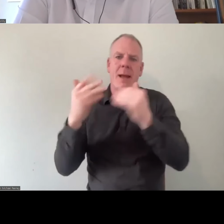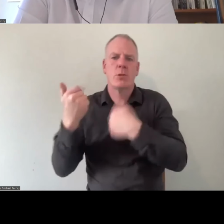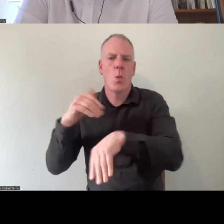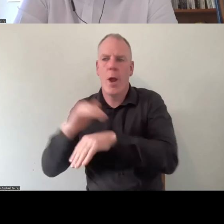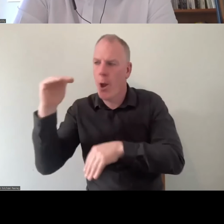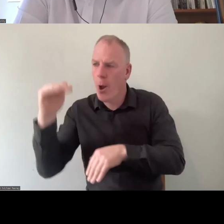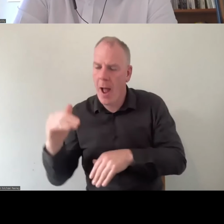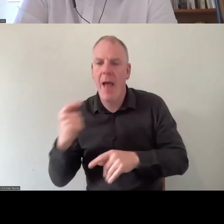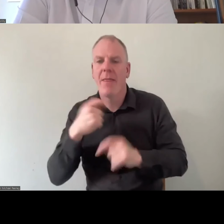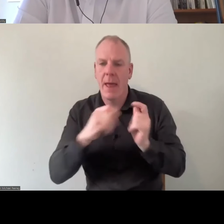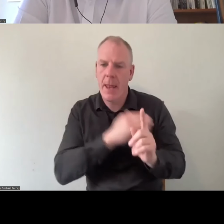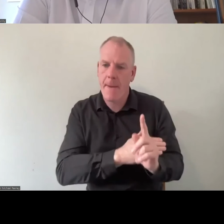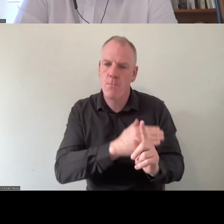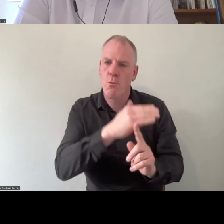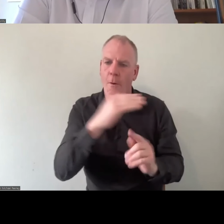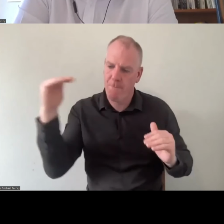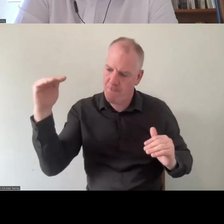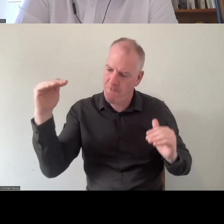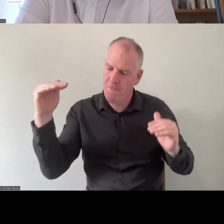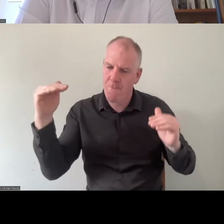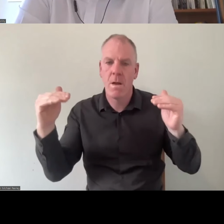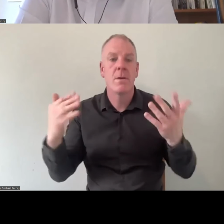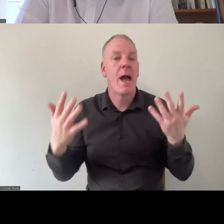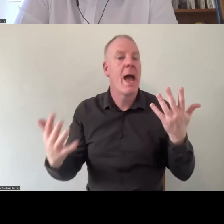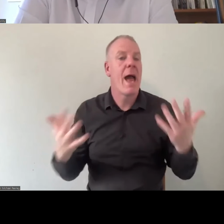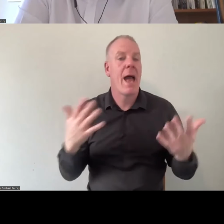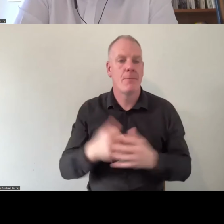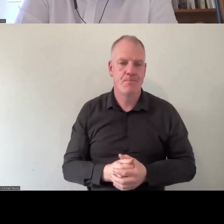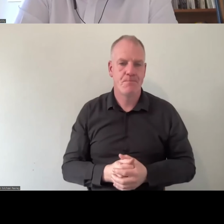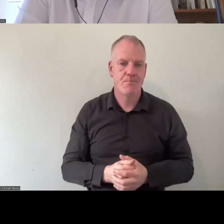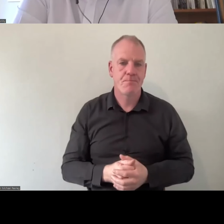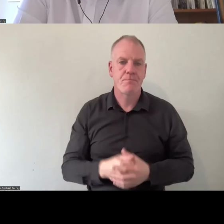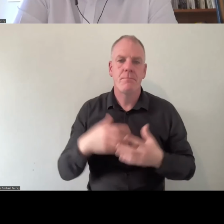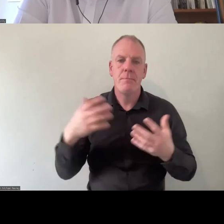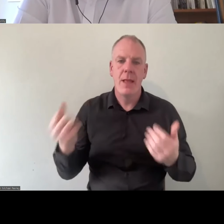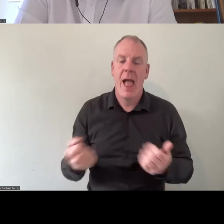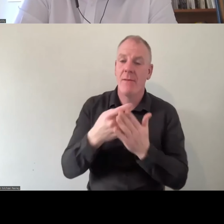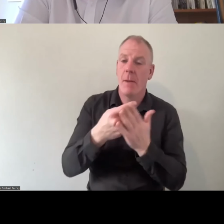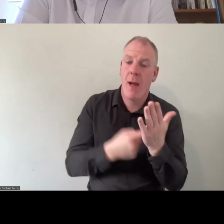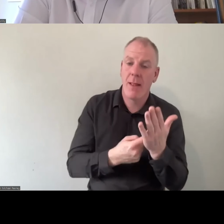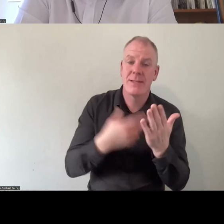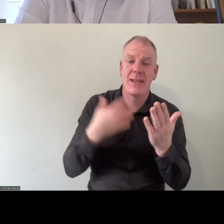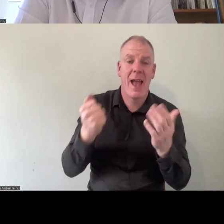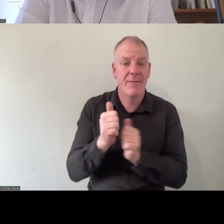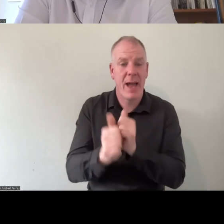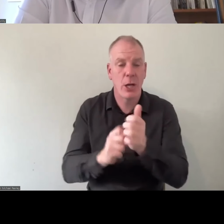A few ways of doing that would be to develop a policy and an action plan. So, develop a Universal Design policy,